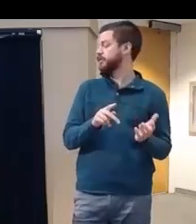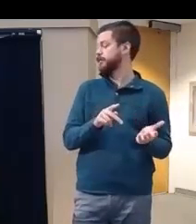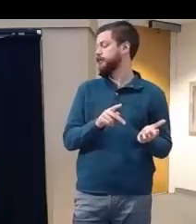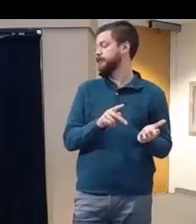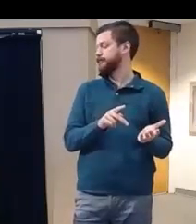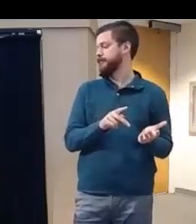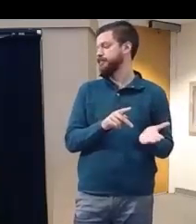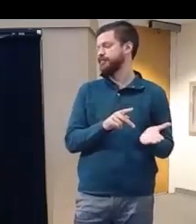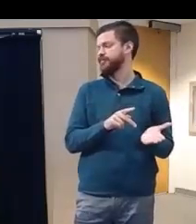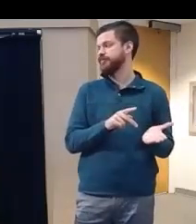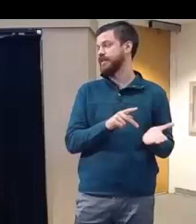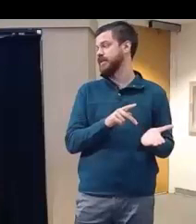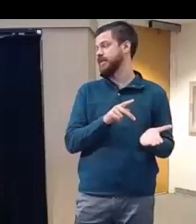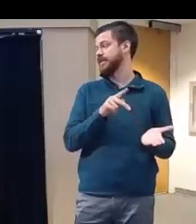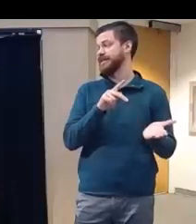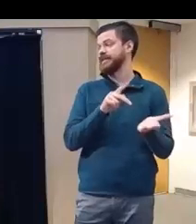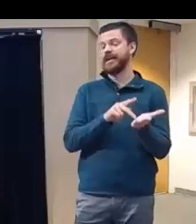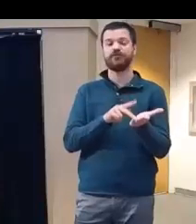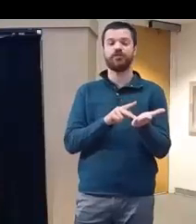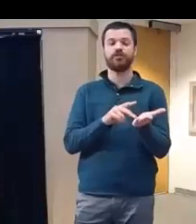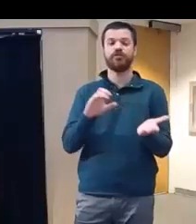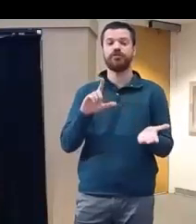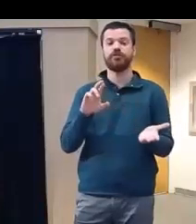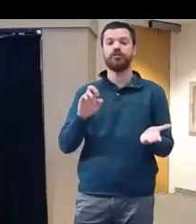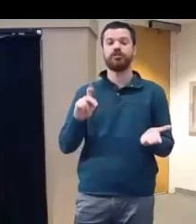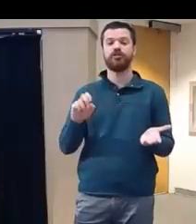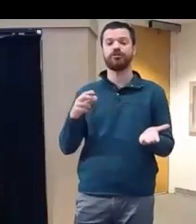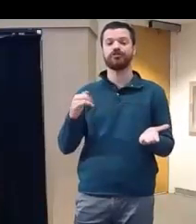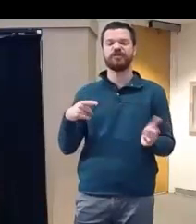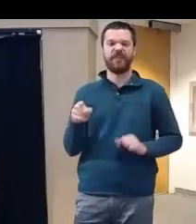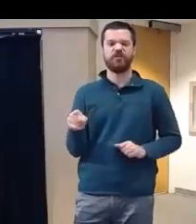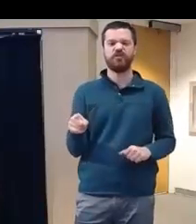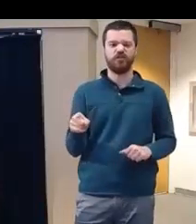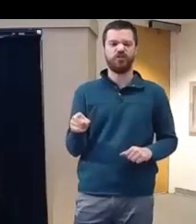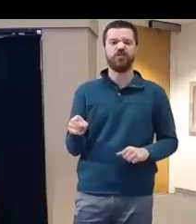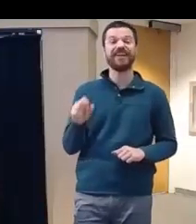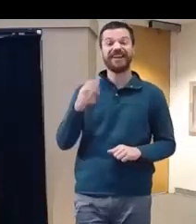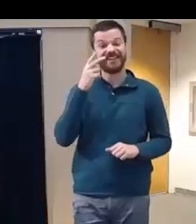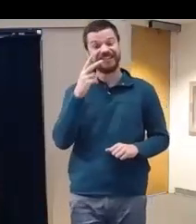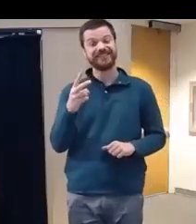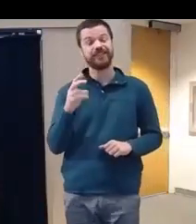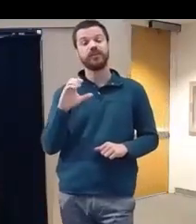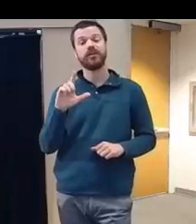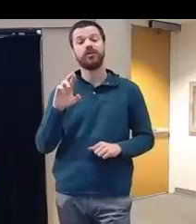um um clerkship is right there and so you can see the Psychiatry clerkship faculty teaching